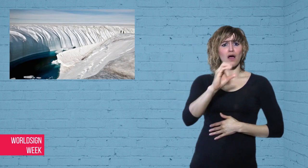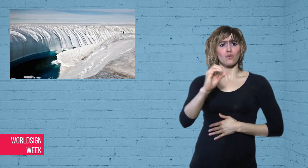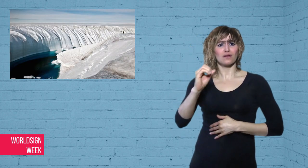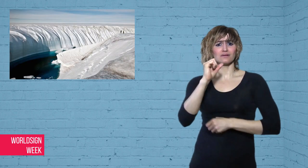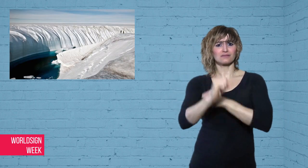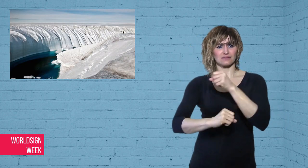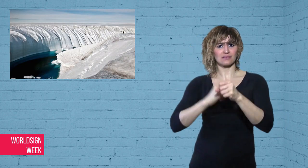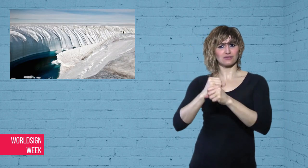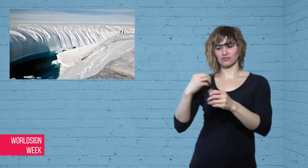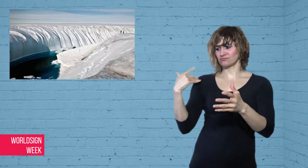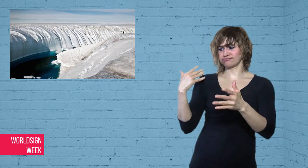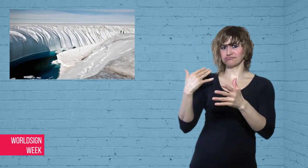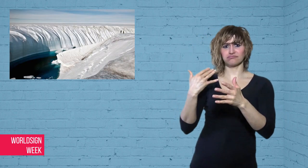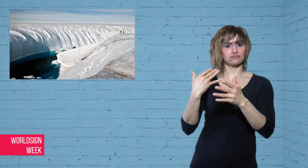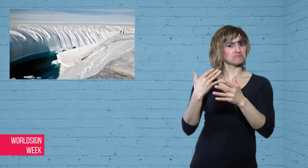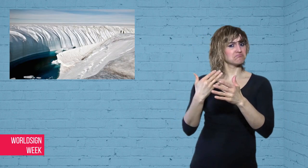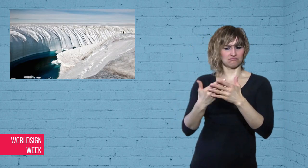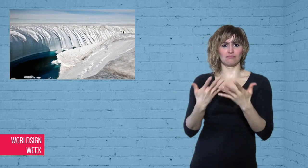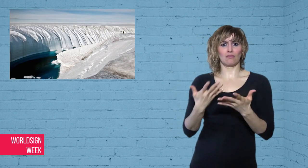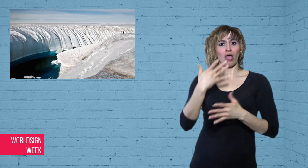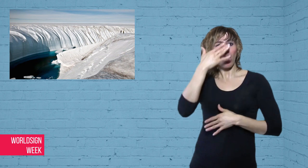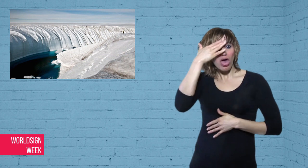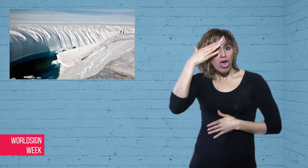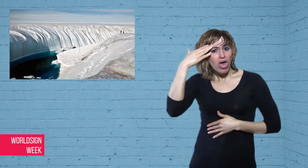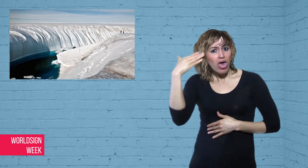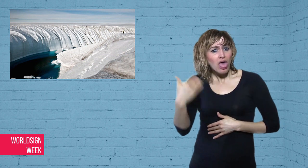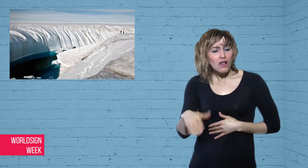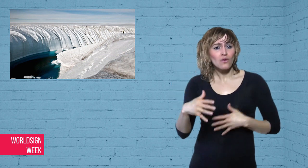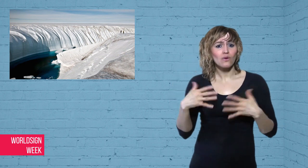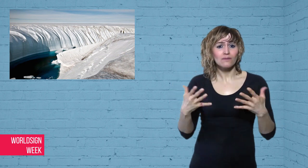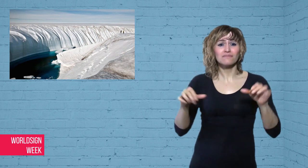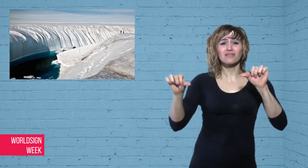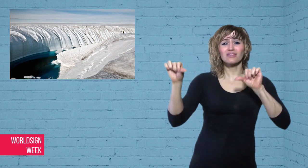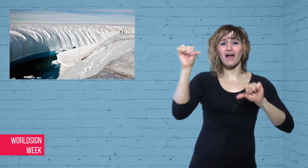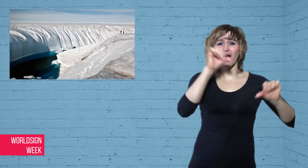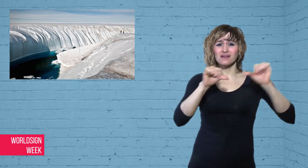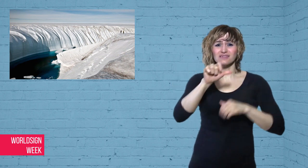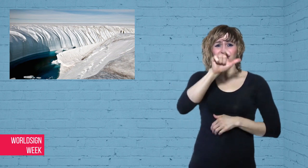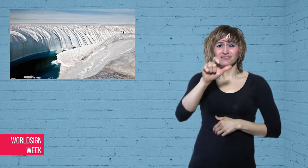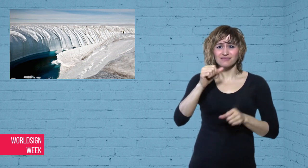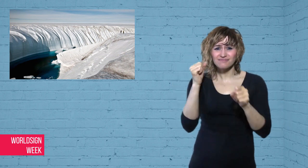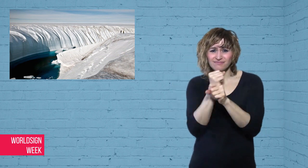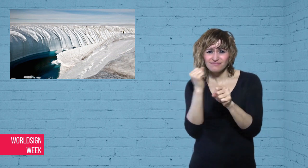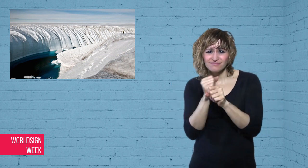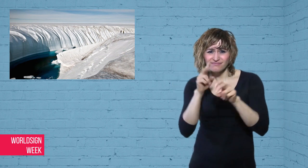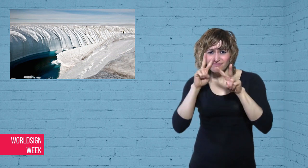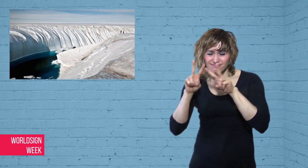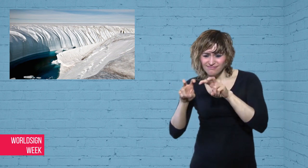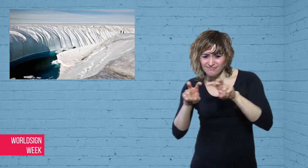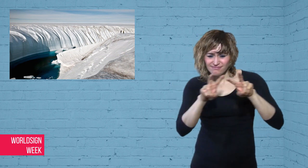in more than 100 years.